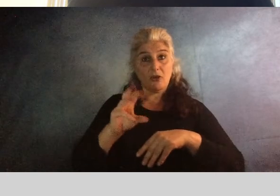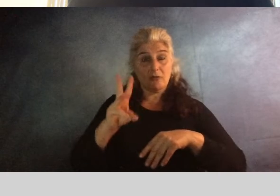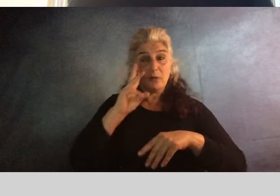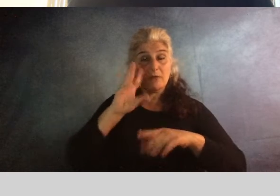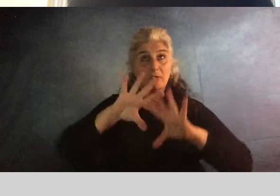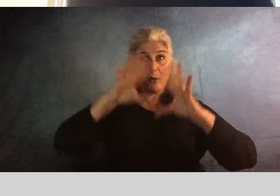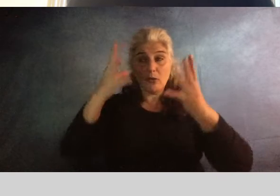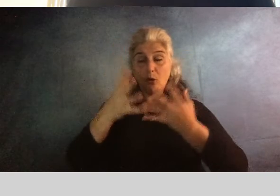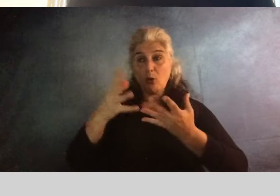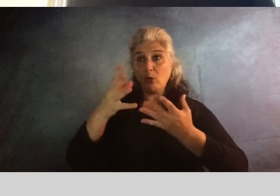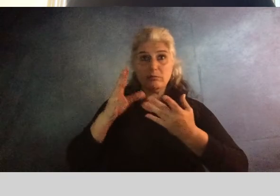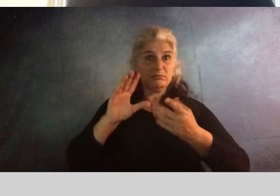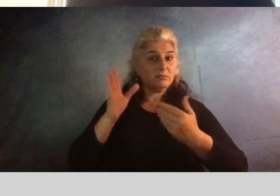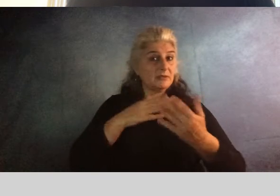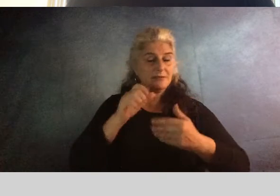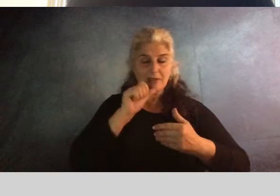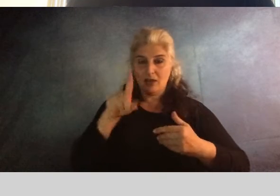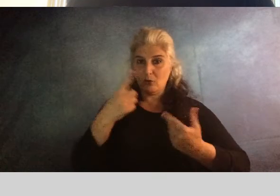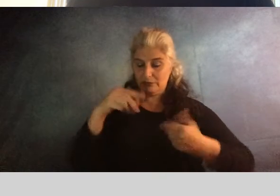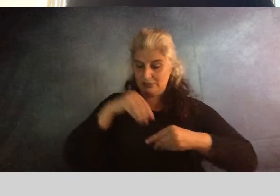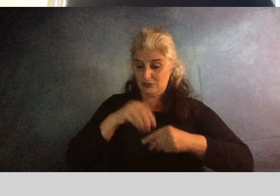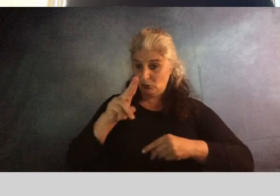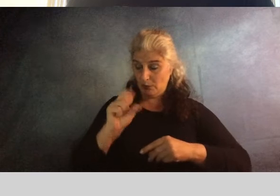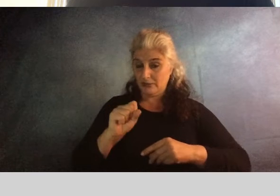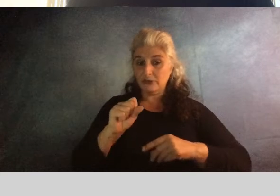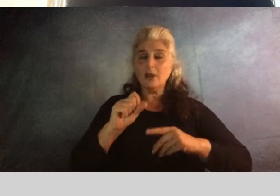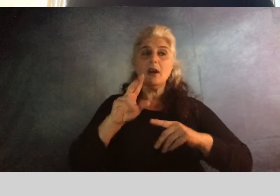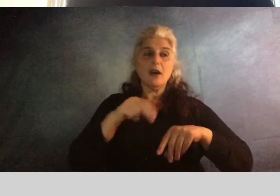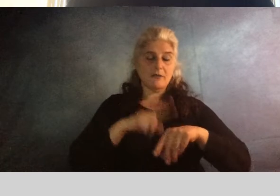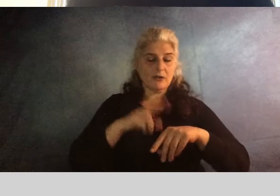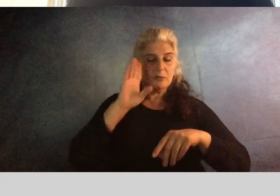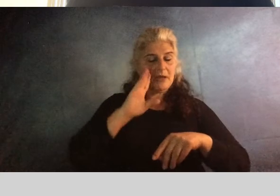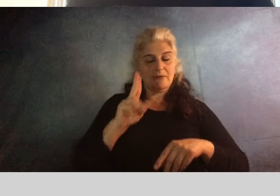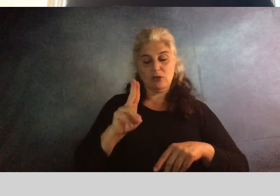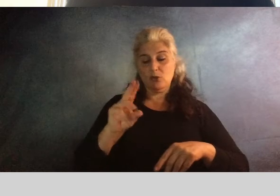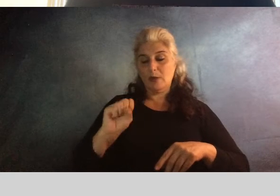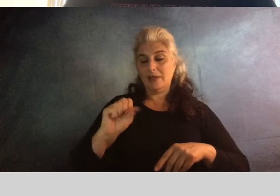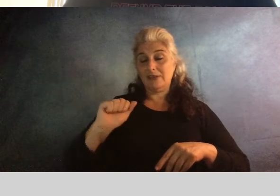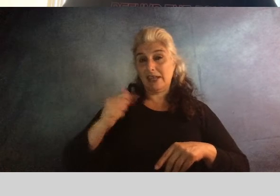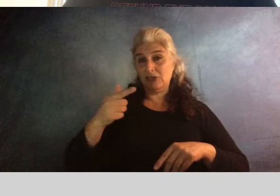These funds largely originate from USAGM, which is a federal agency.